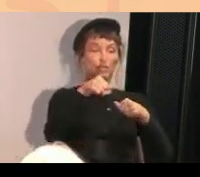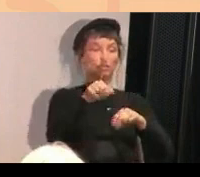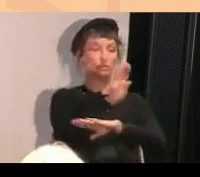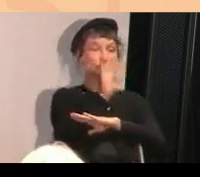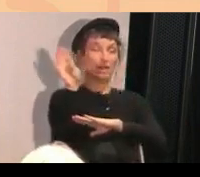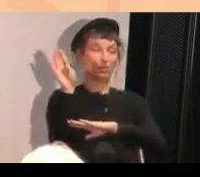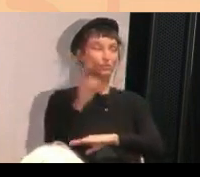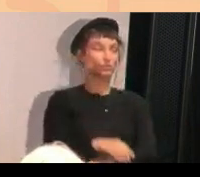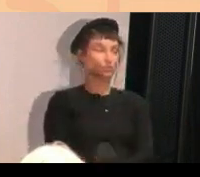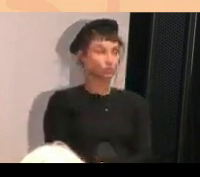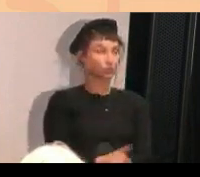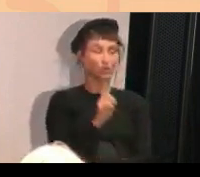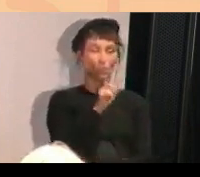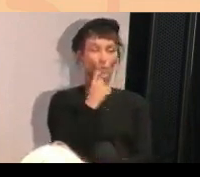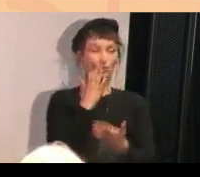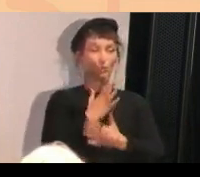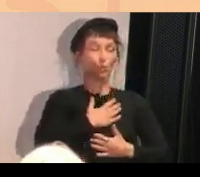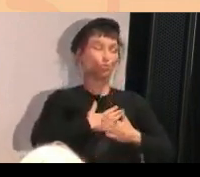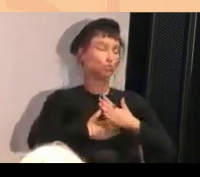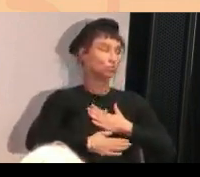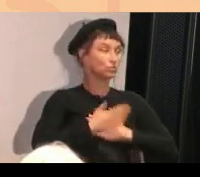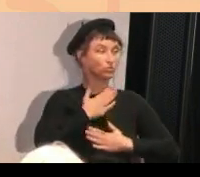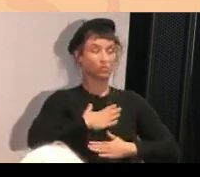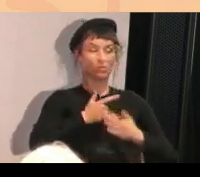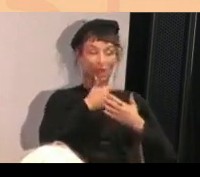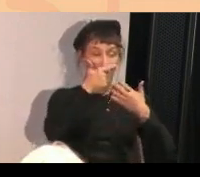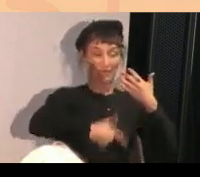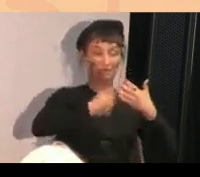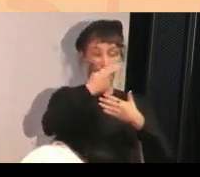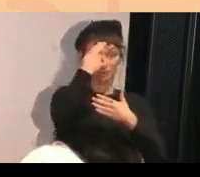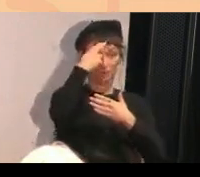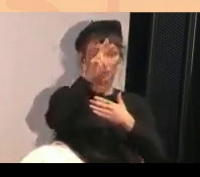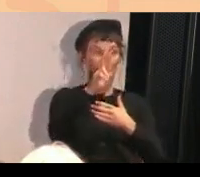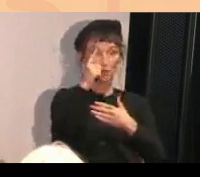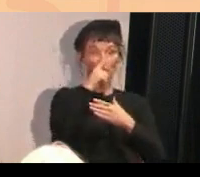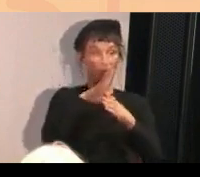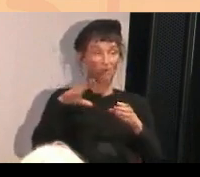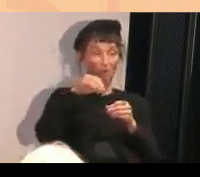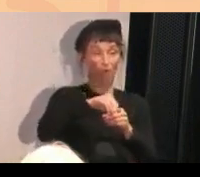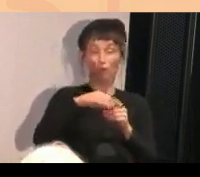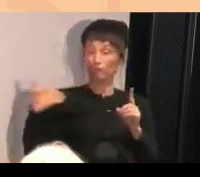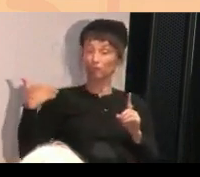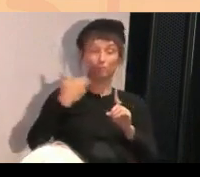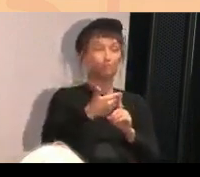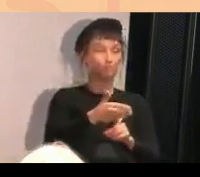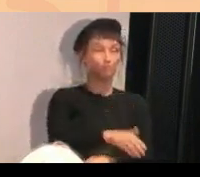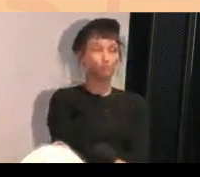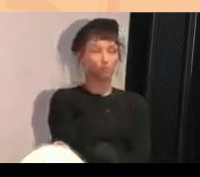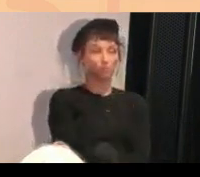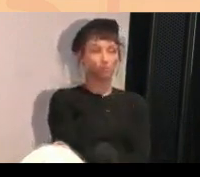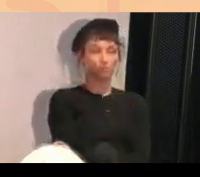we are deeply humbled by the list of names of those who came before us and we honour